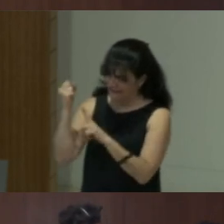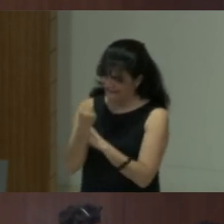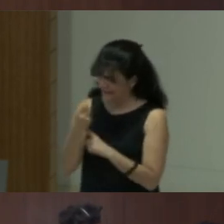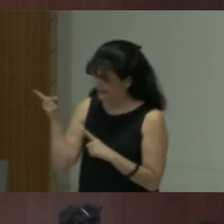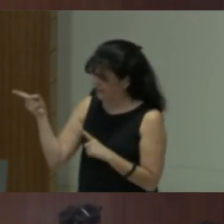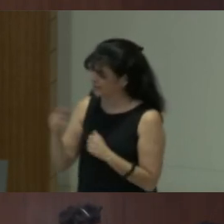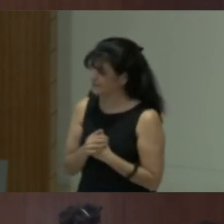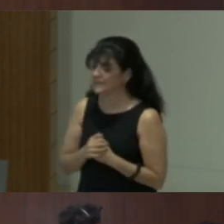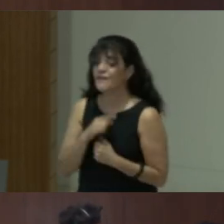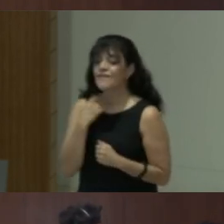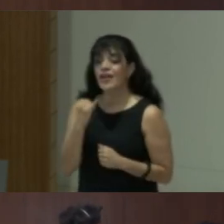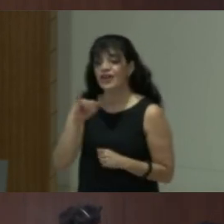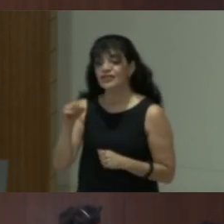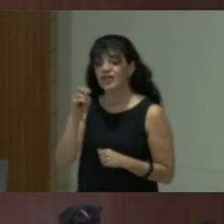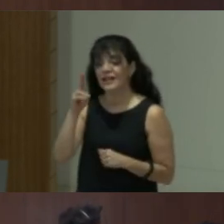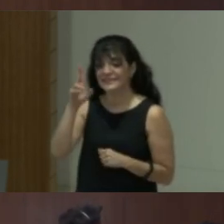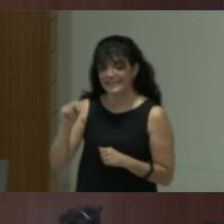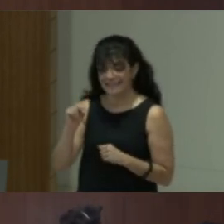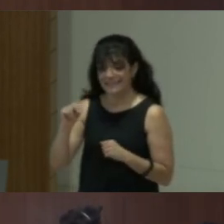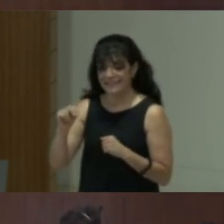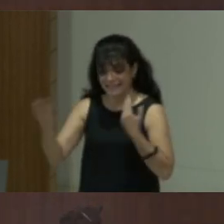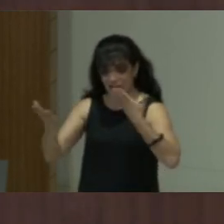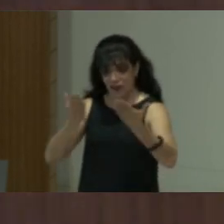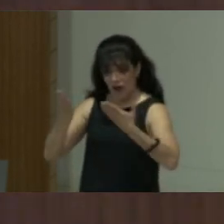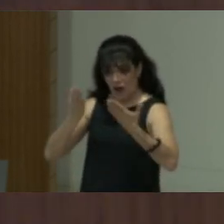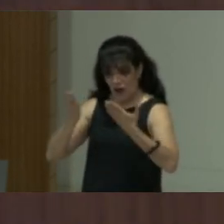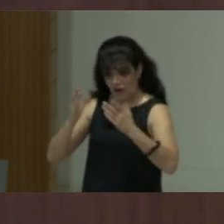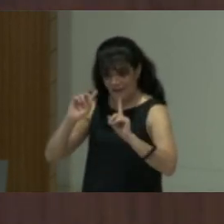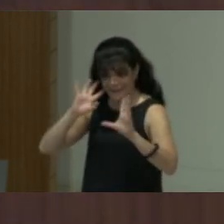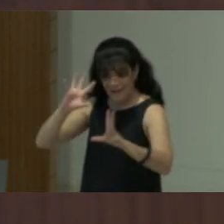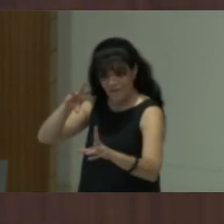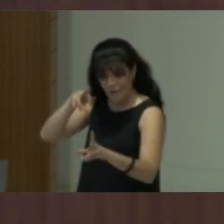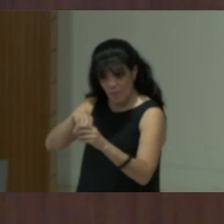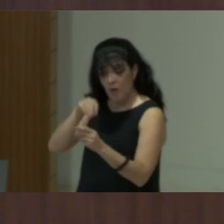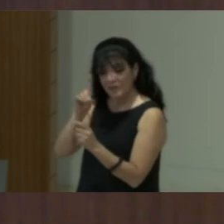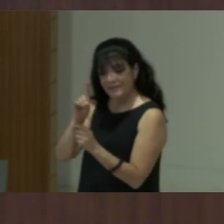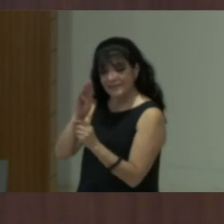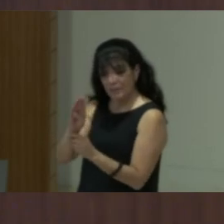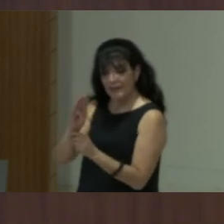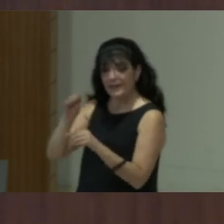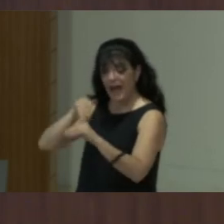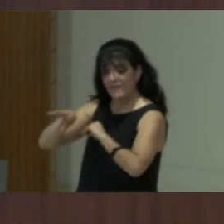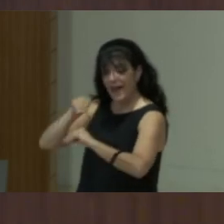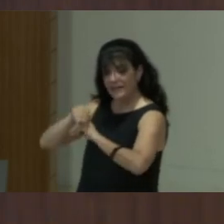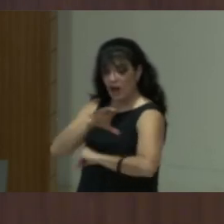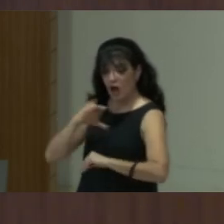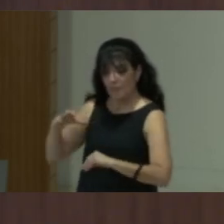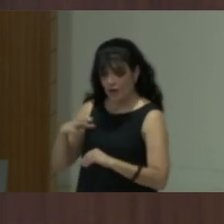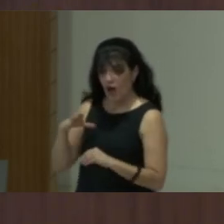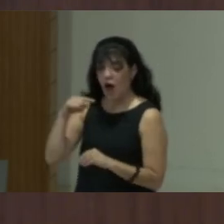Father Justin's dedication to service is further evidenced by his involvement with the Disability Advisory Committee of the Melbourne City Council.